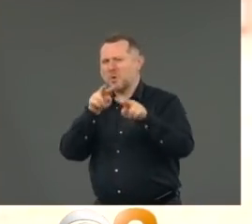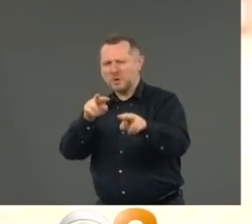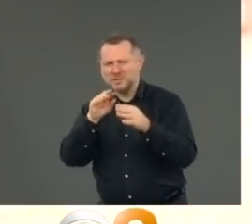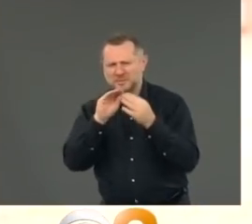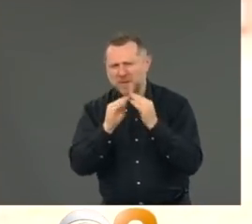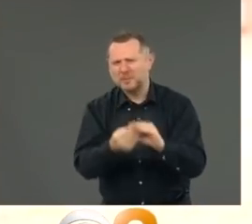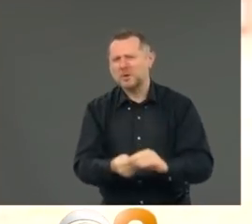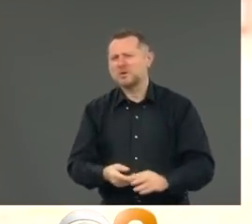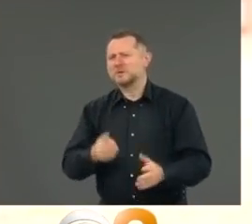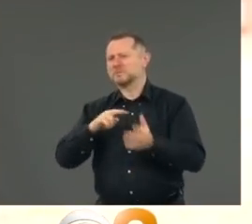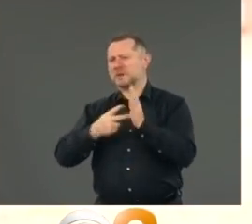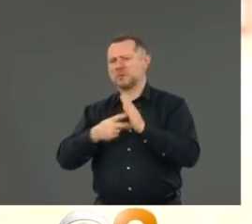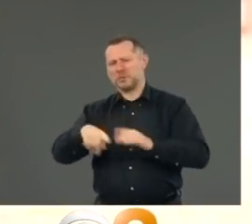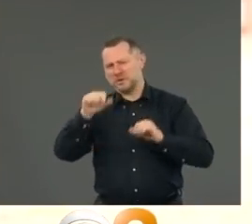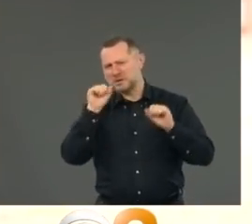BECAUSE WE HAVE BEEN HAMMERING THE SMART.